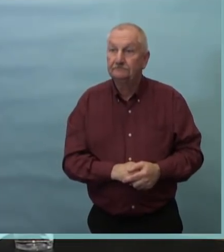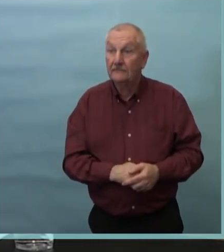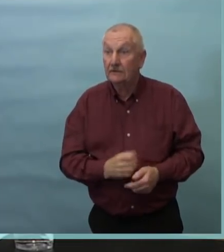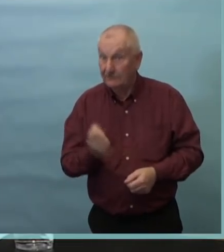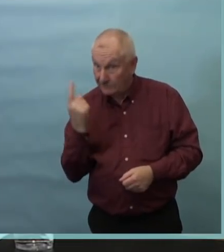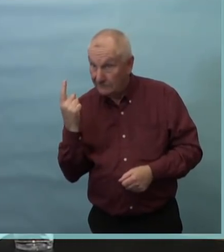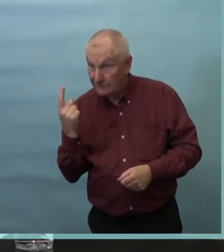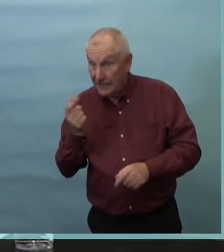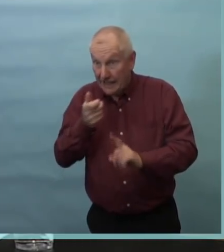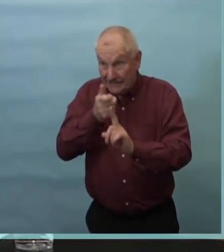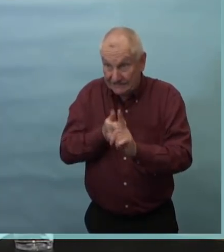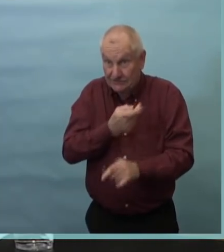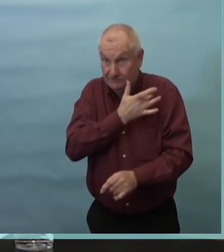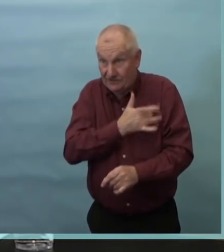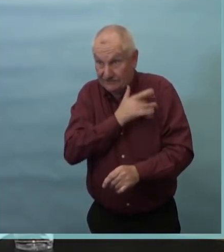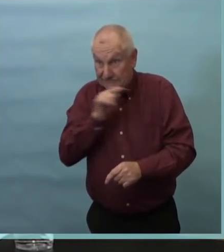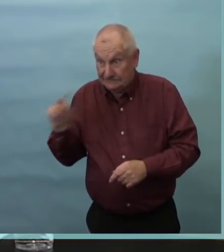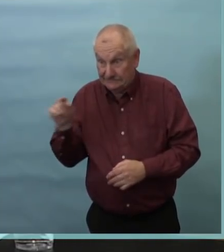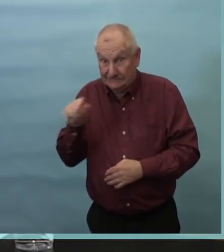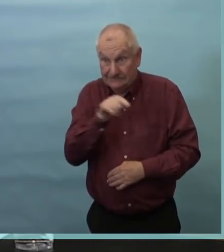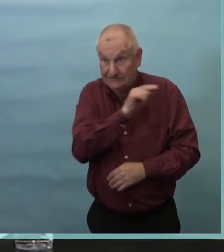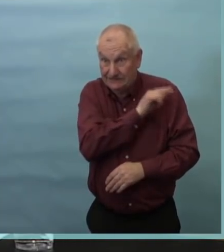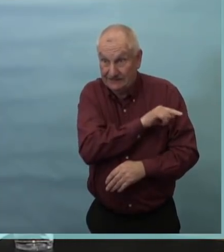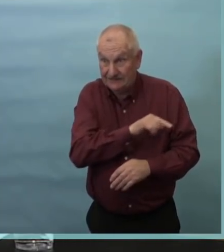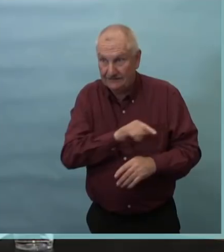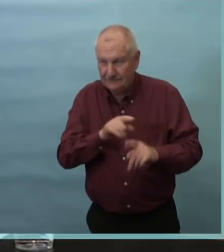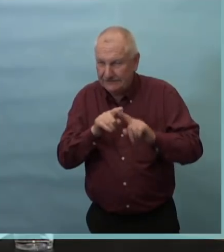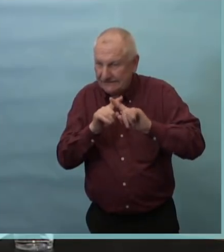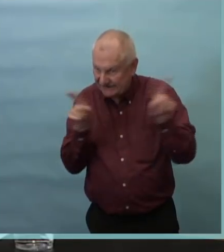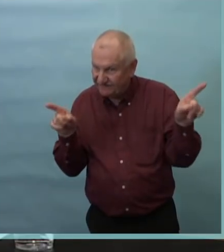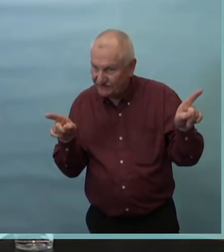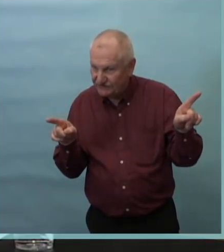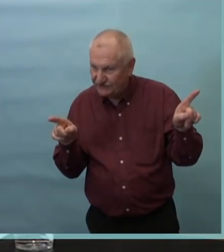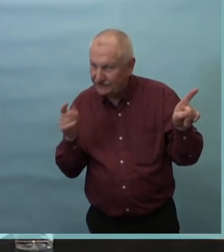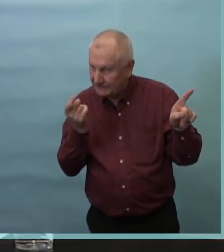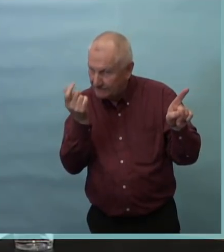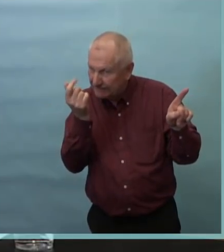works best in their jurisdiction what's best to their numbers and so we're gonna